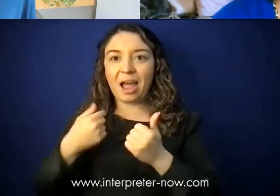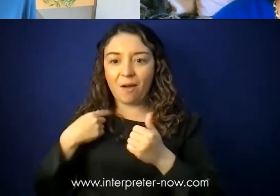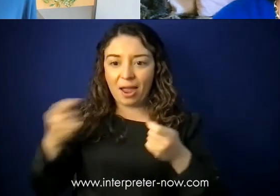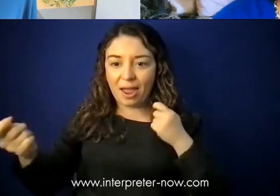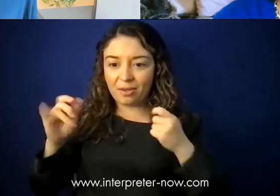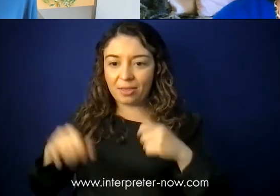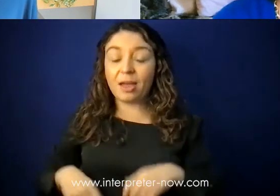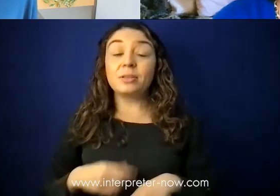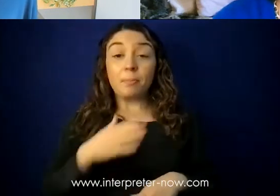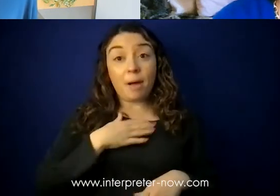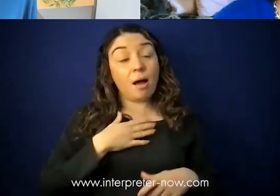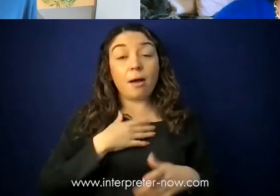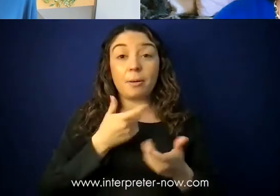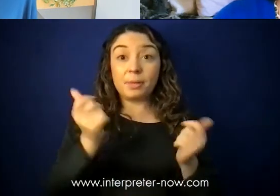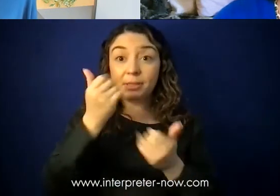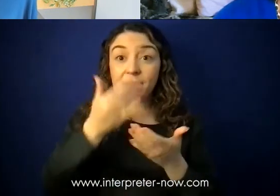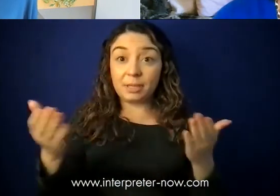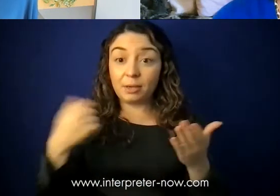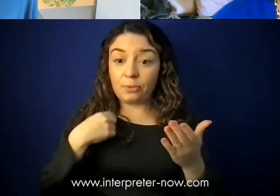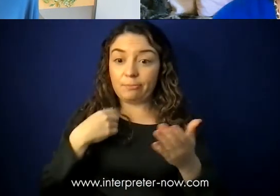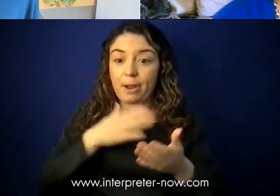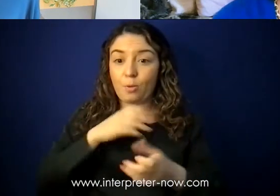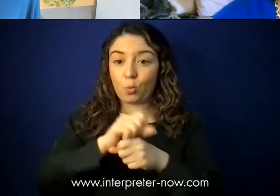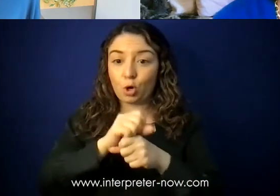you'll notice it even in the conversation we've had right now, where I've repeatedly